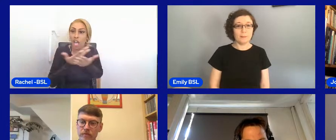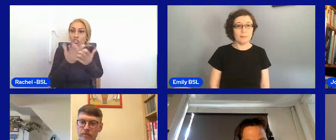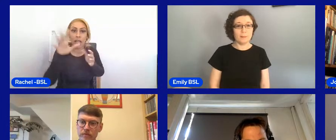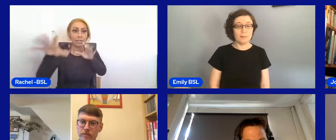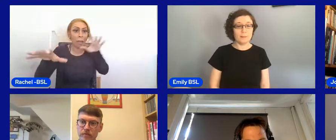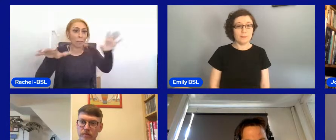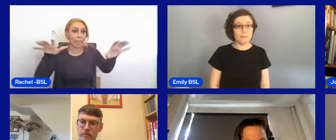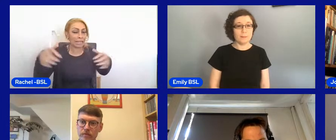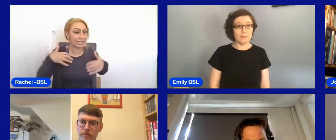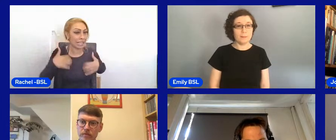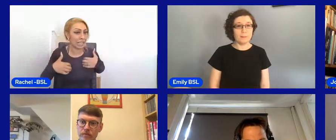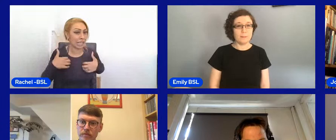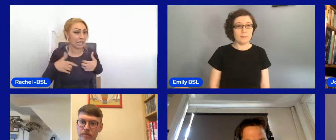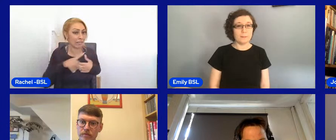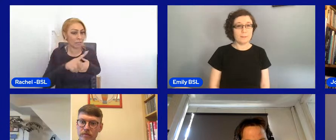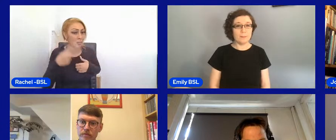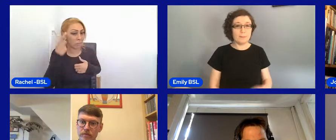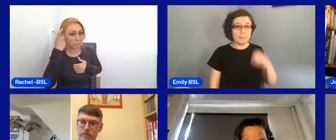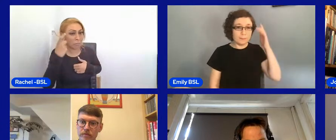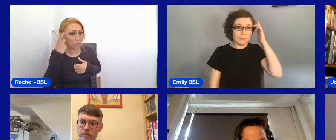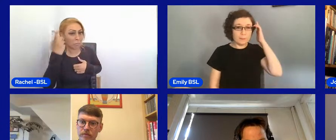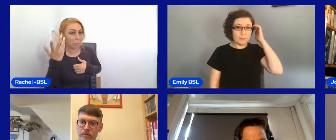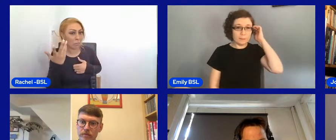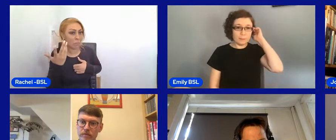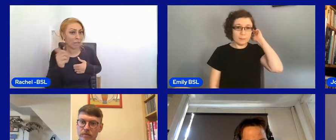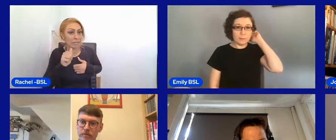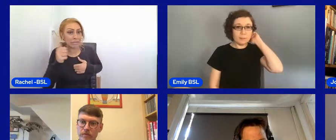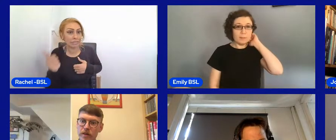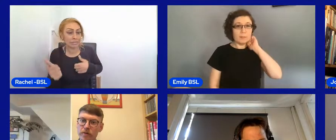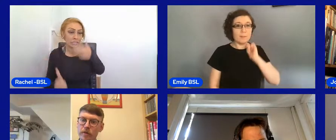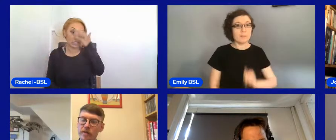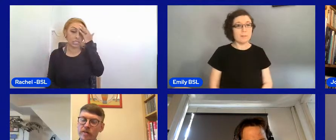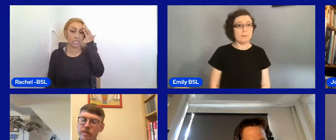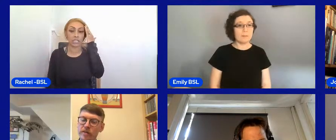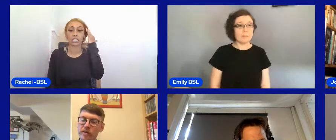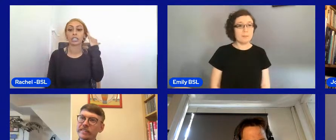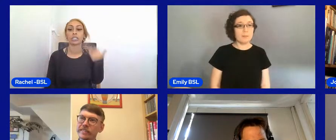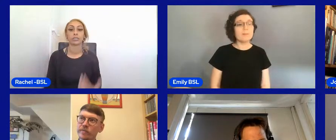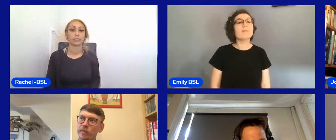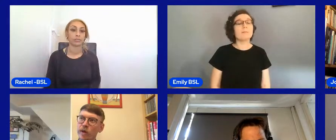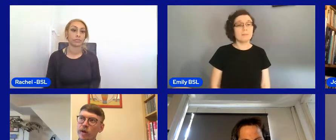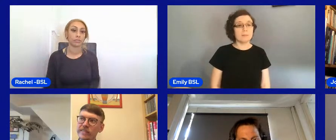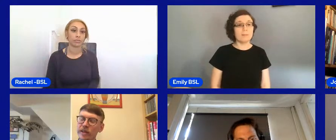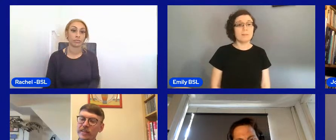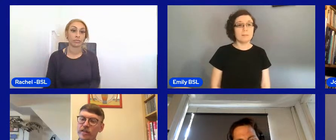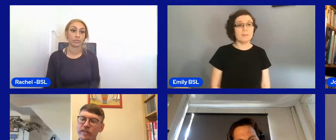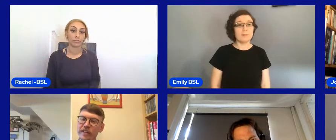(unknown term)'s a big project, it has a lot of potential and a lot of export potential with